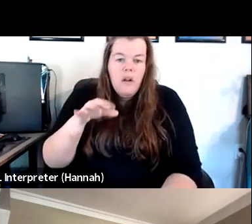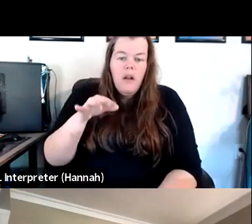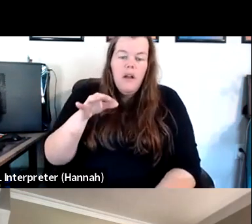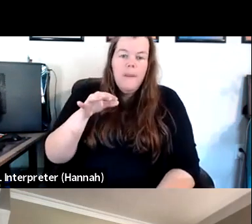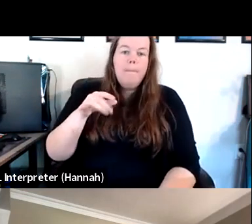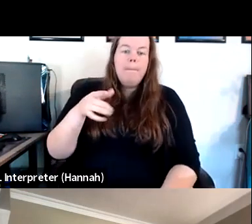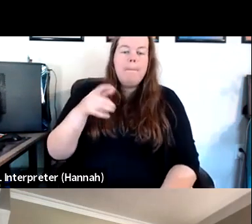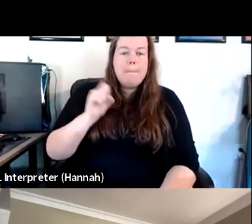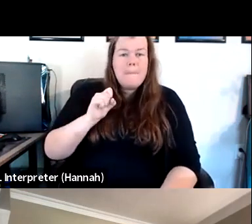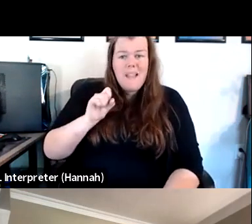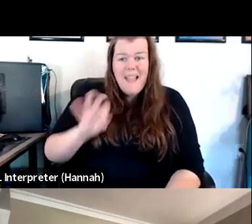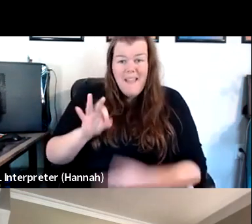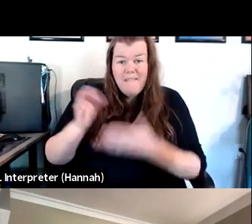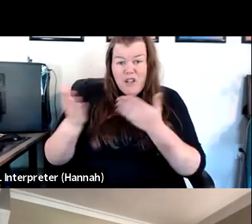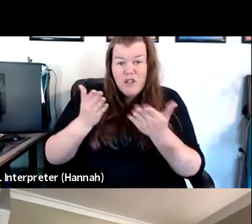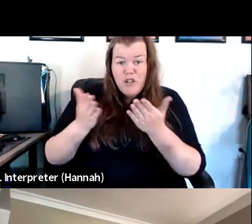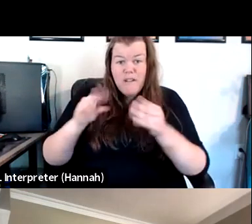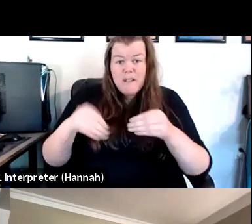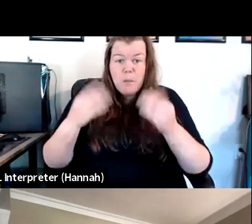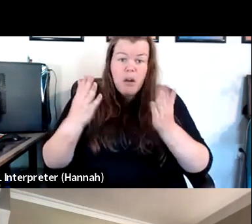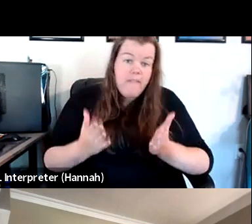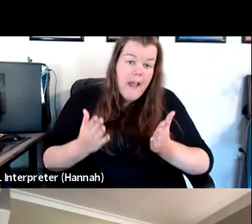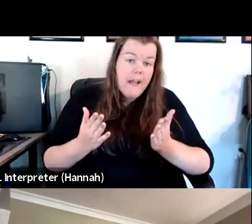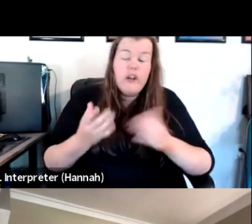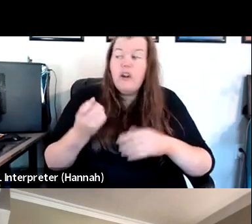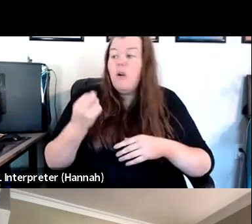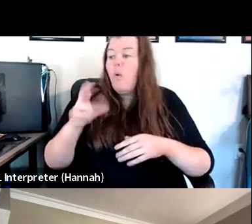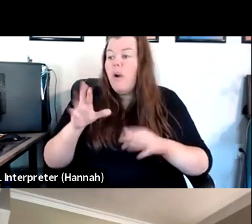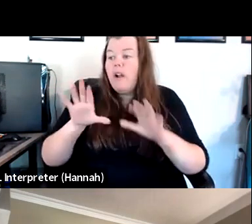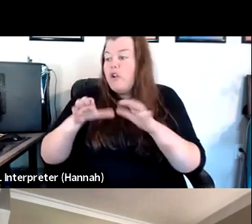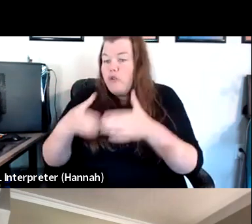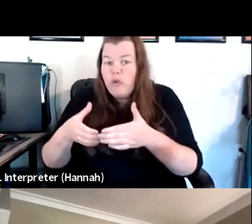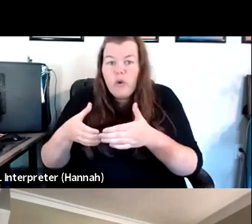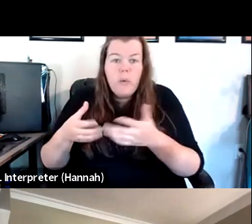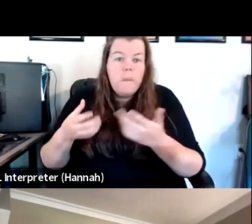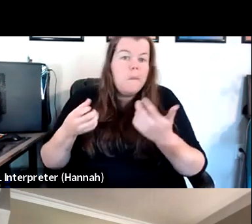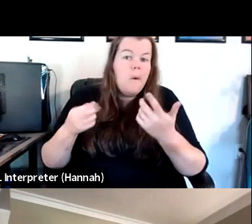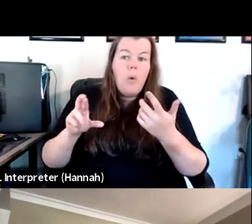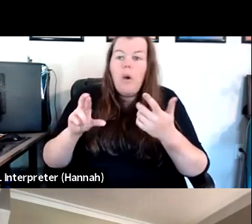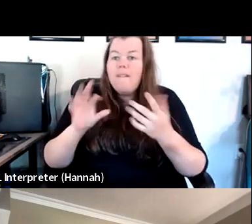If a service provider or an entity of some kind or a friend family or whoever it might be right